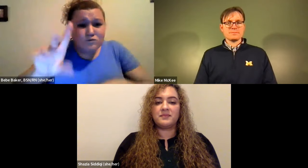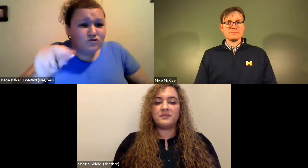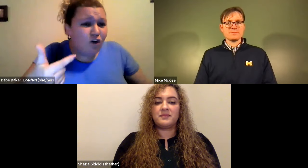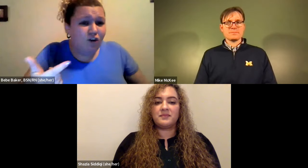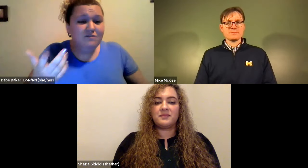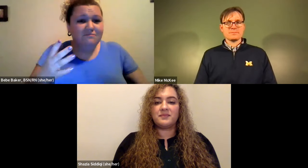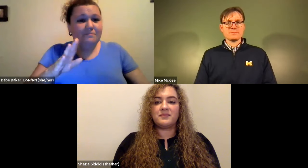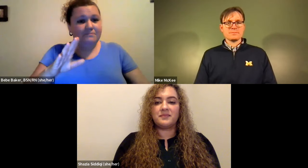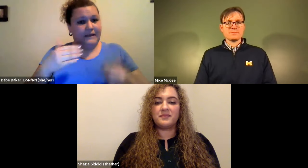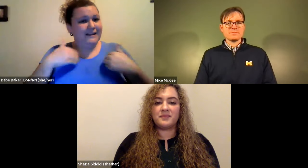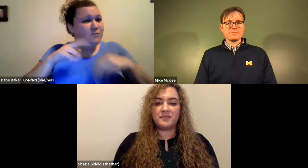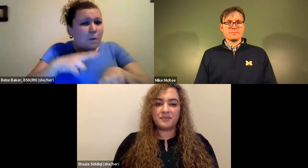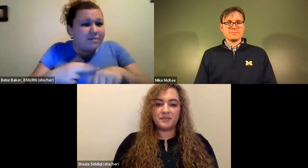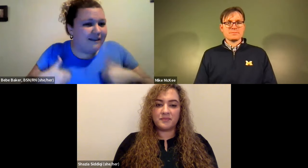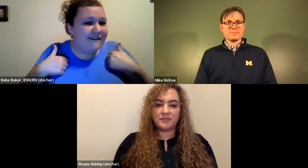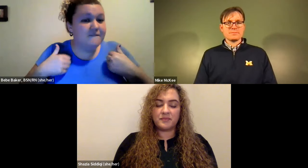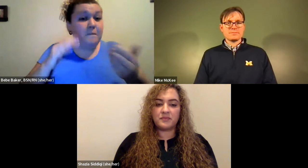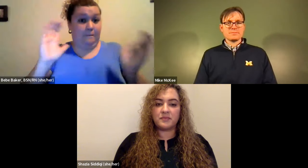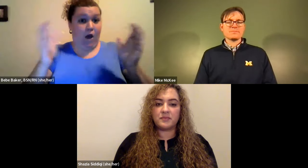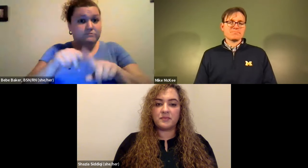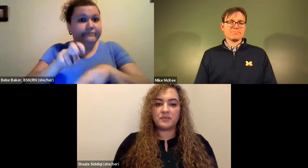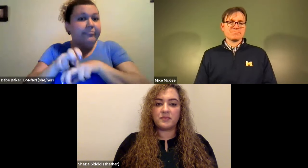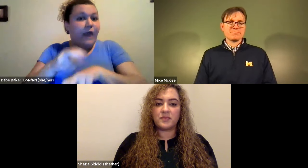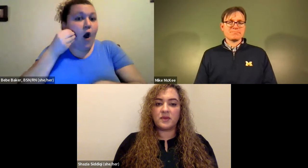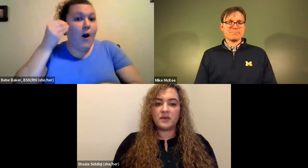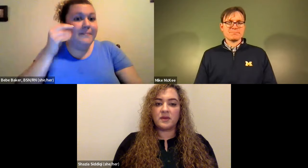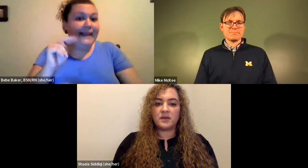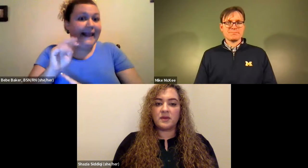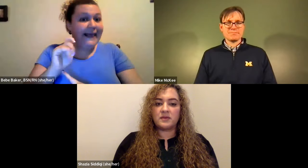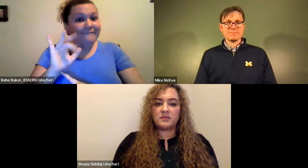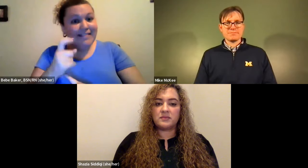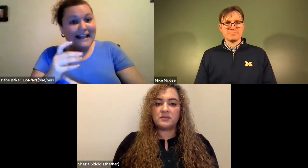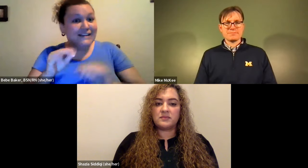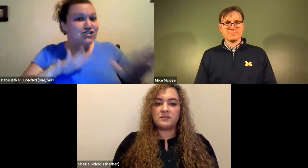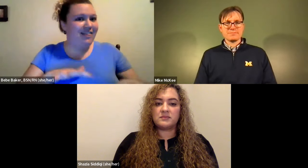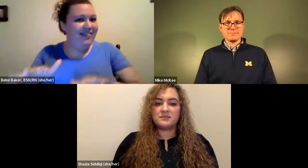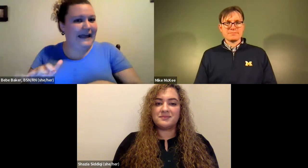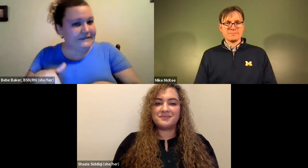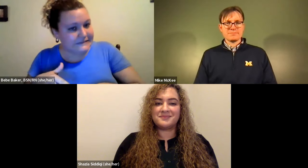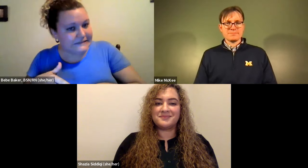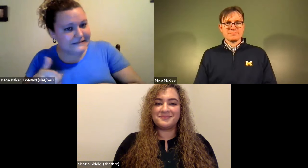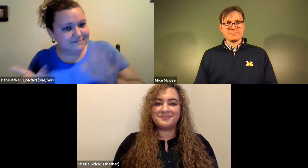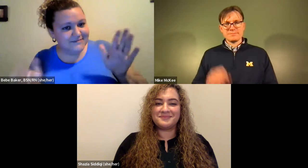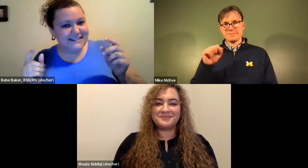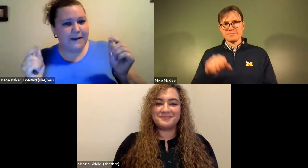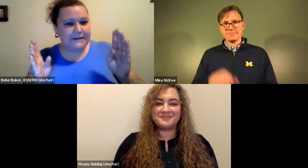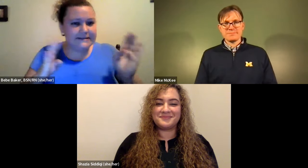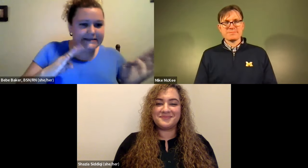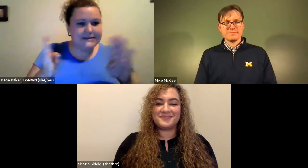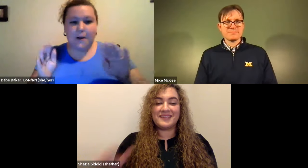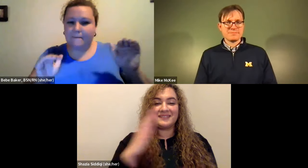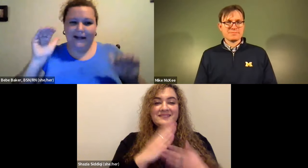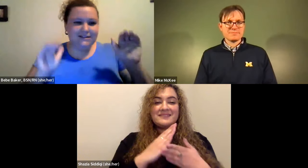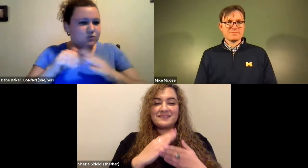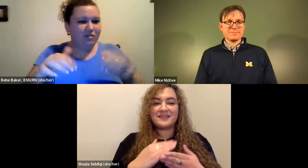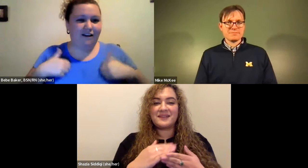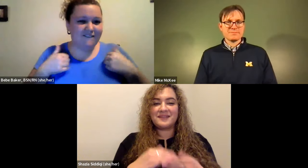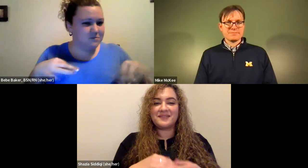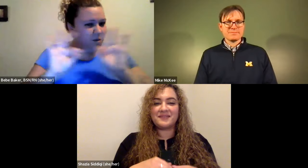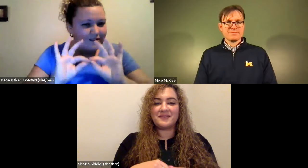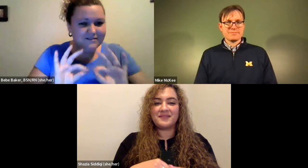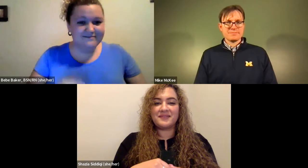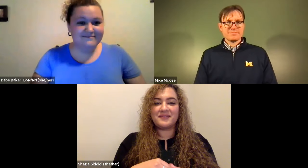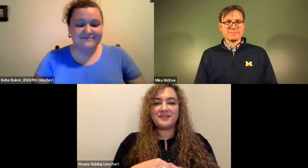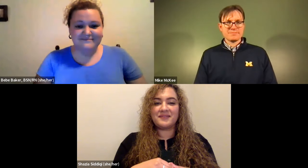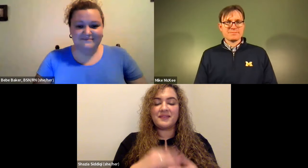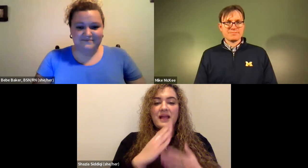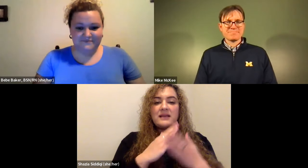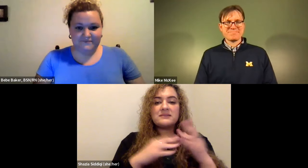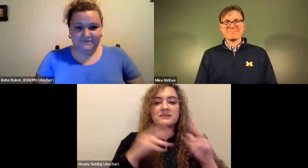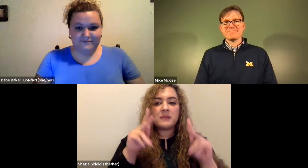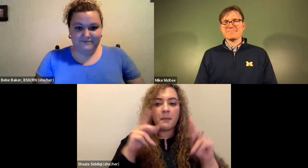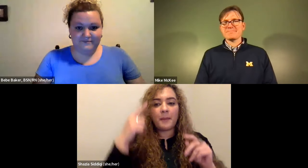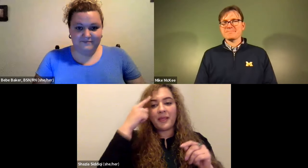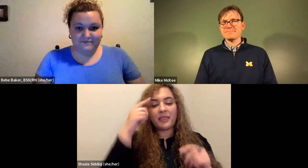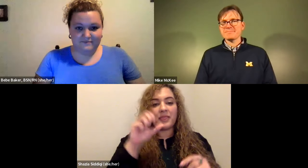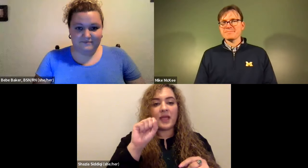Cristine Saunders: smoothies and walk with your dog and exercise and low sodium and all of those things are so much better than sitting down and doing netflix and chill so you have to have a balance, it makes sure that you keep things active.